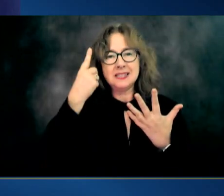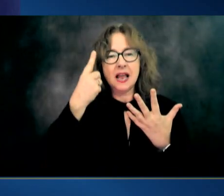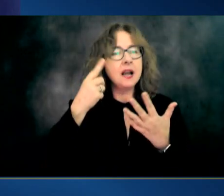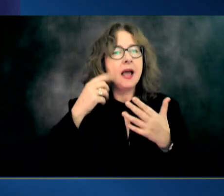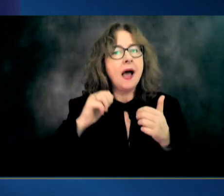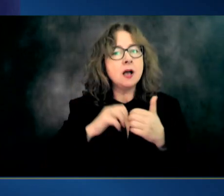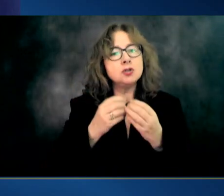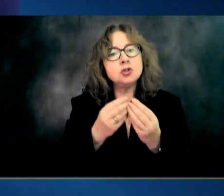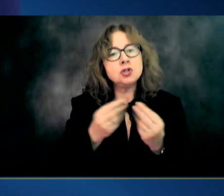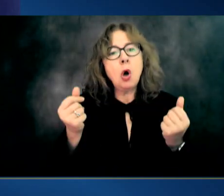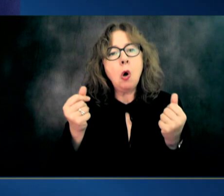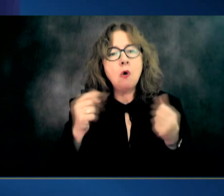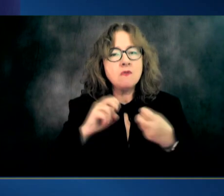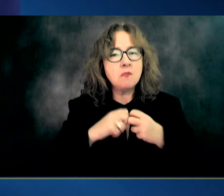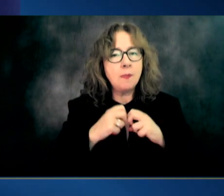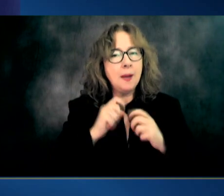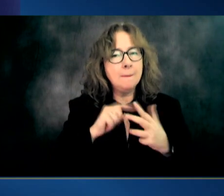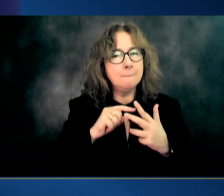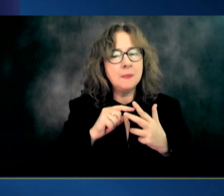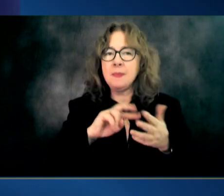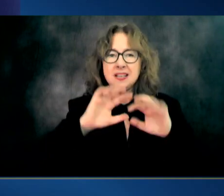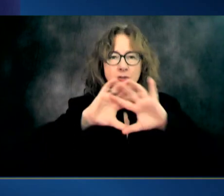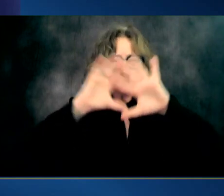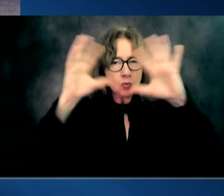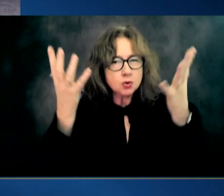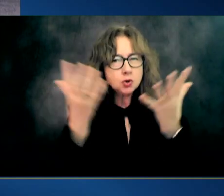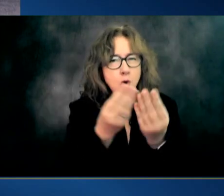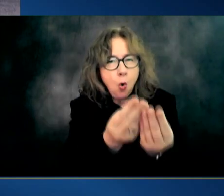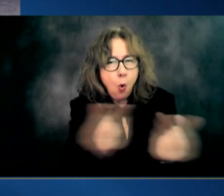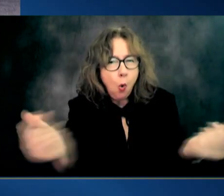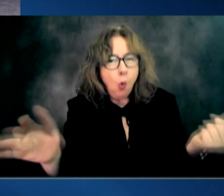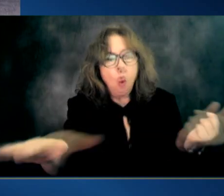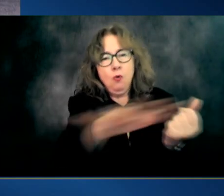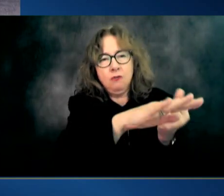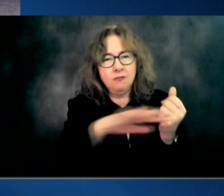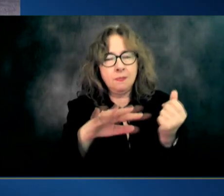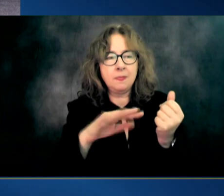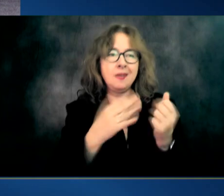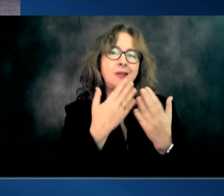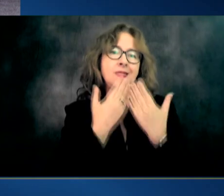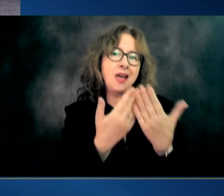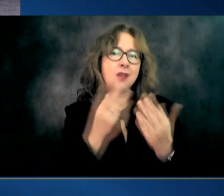disease. So, thank you for lending your stories to that story. Because it's the one that we're